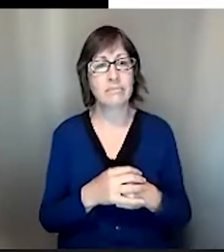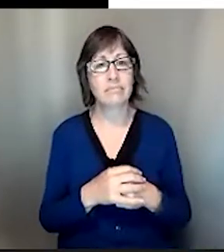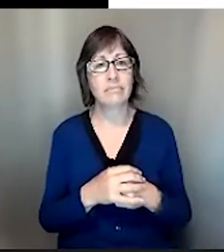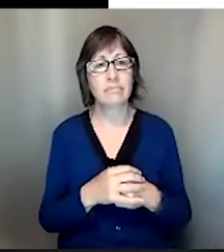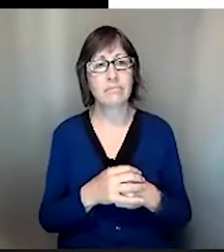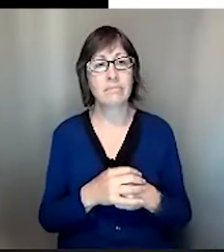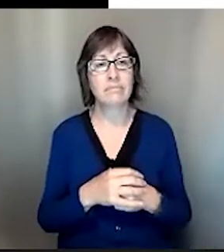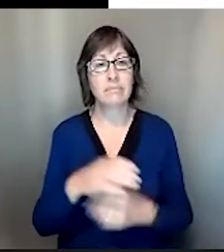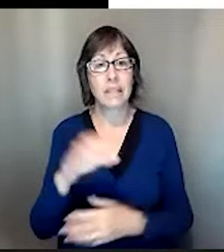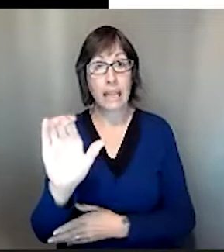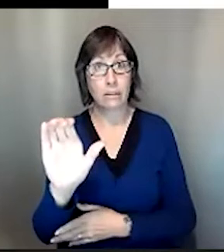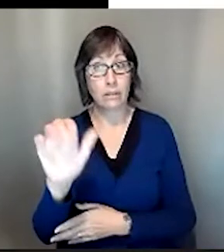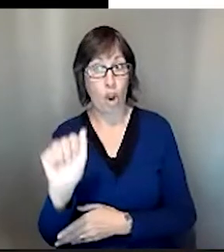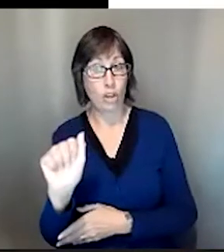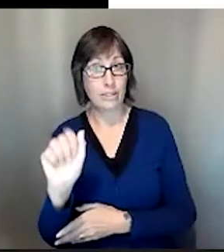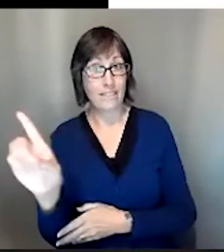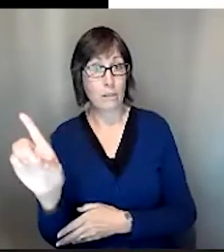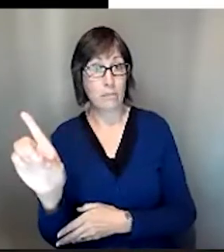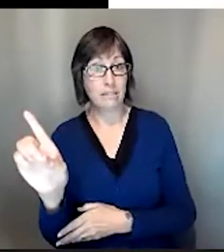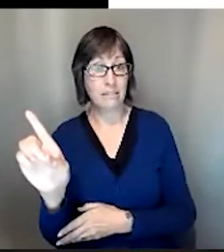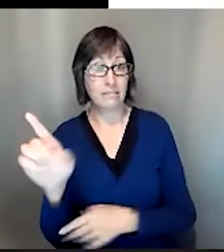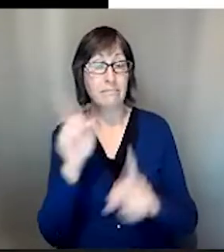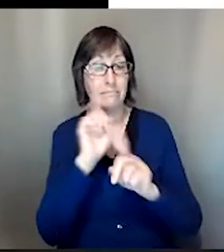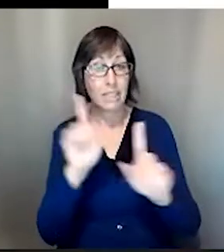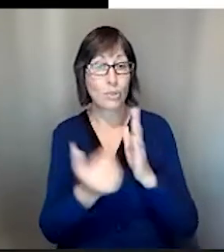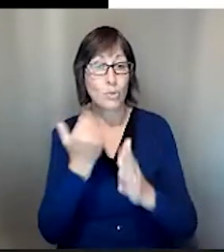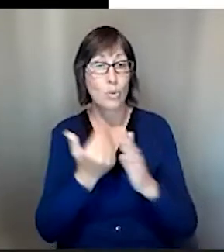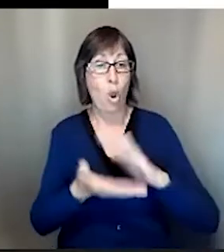Calgary Arts Development Authority (CADA) was announced as the new operator for Calgary’s